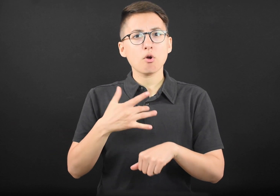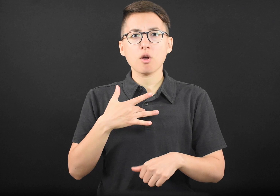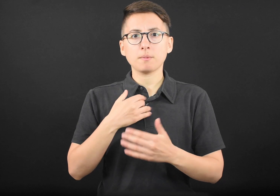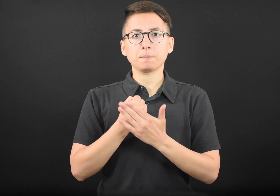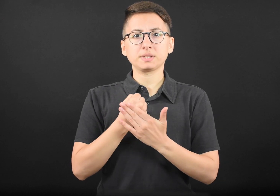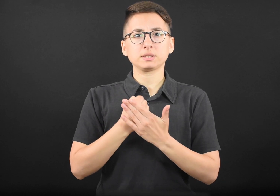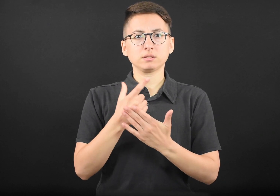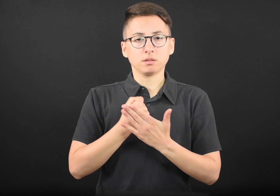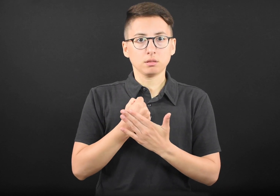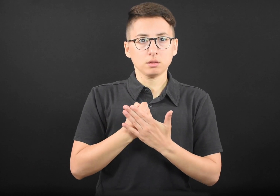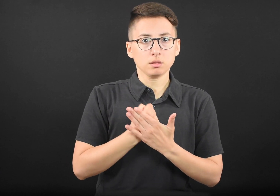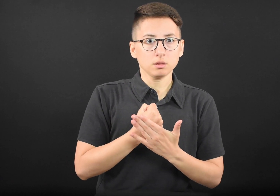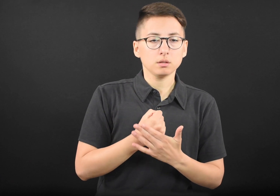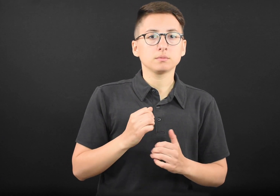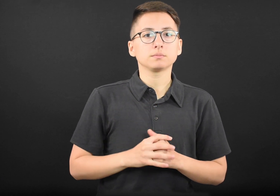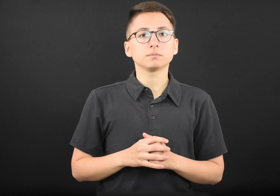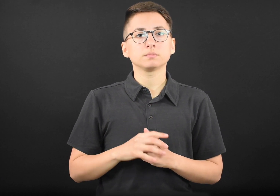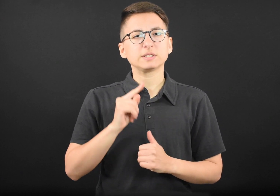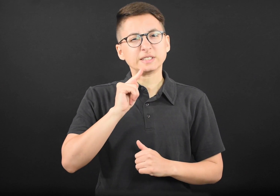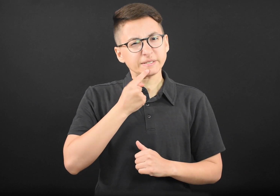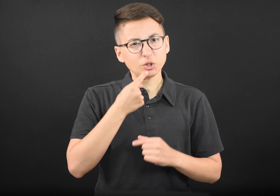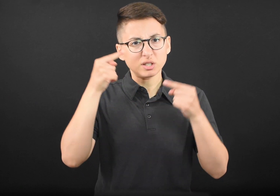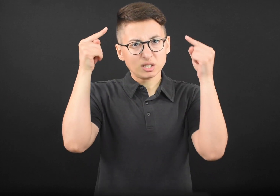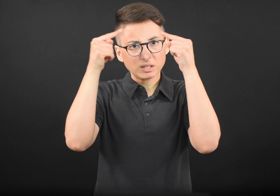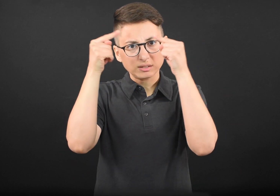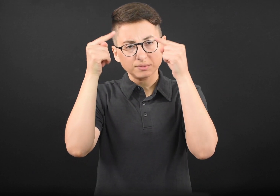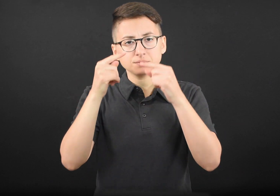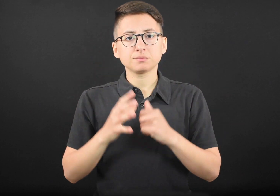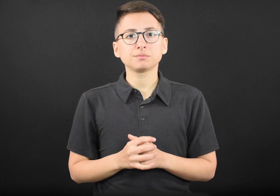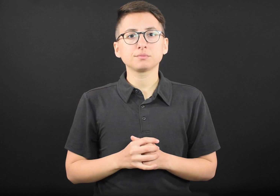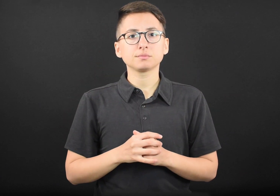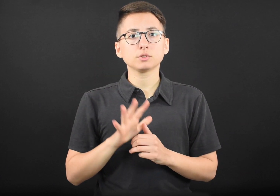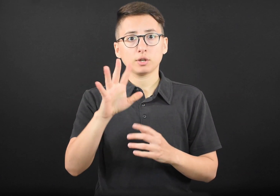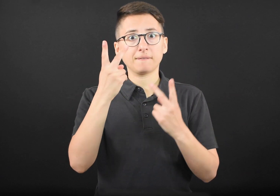● severe headache; ● blurry vision;